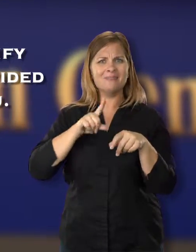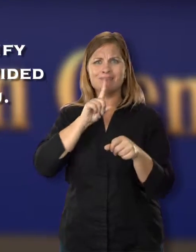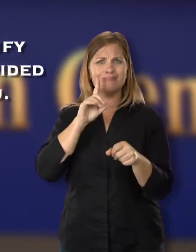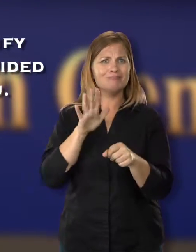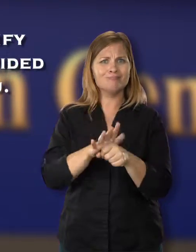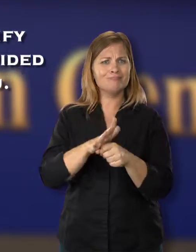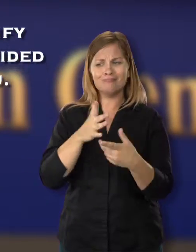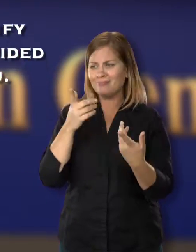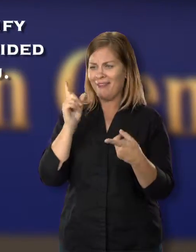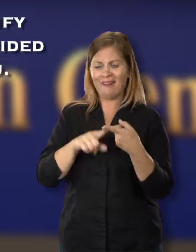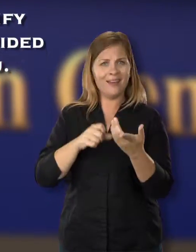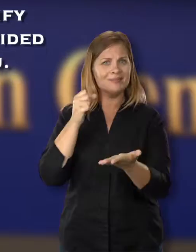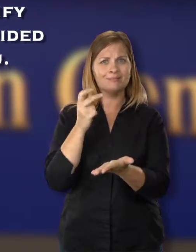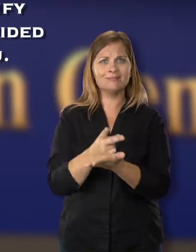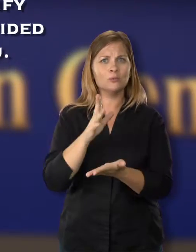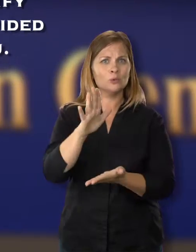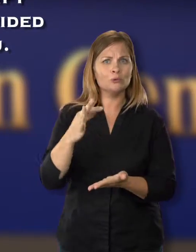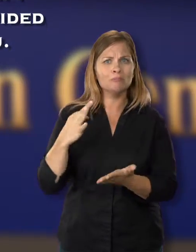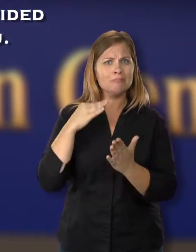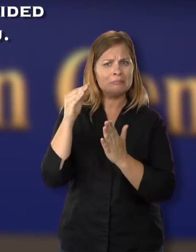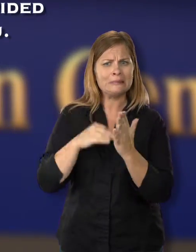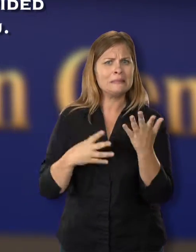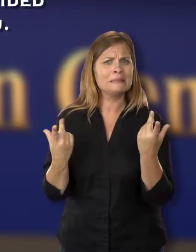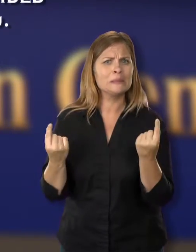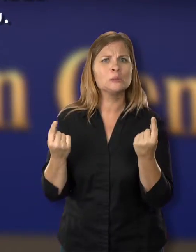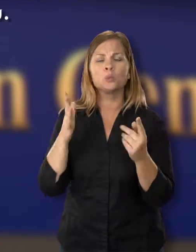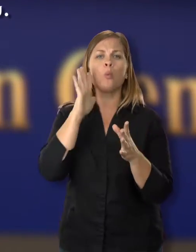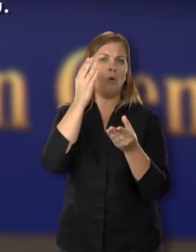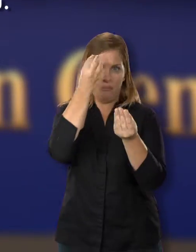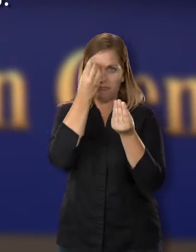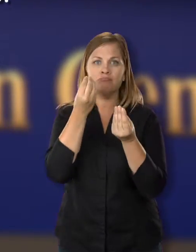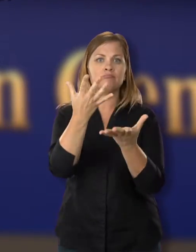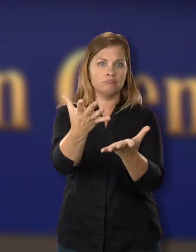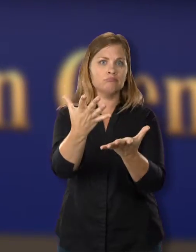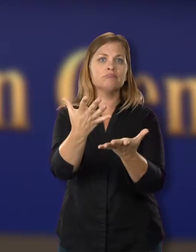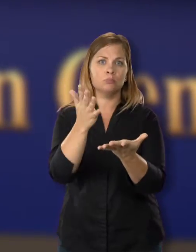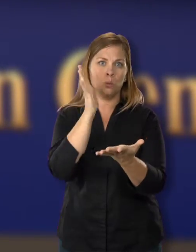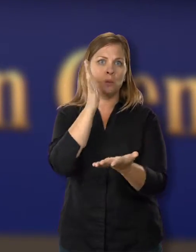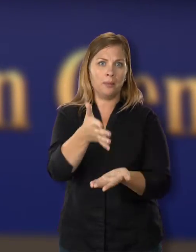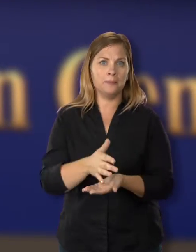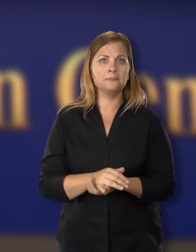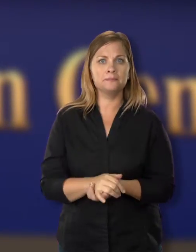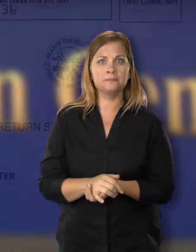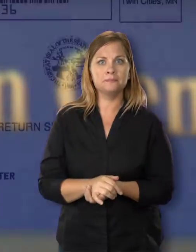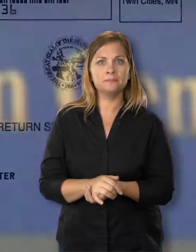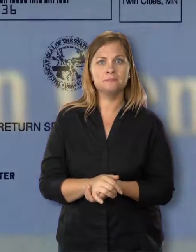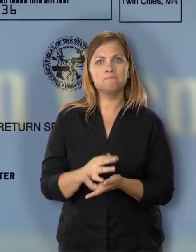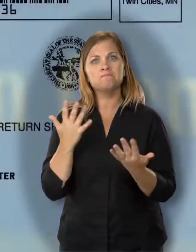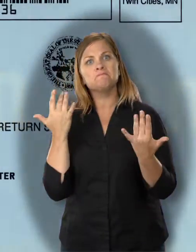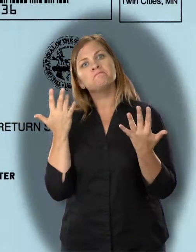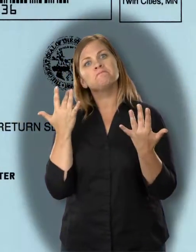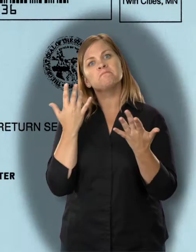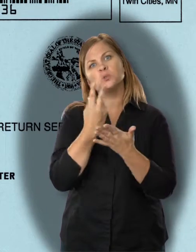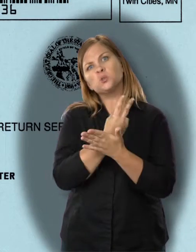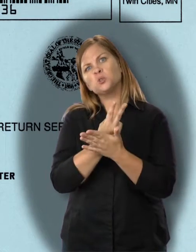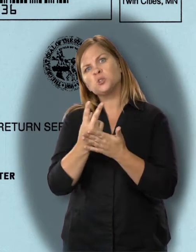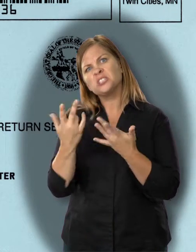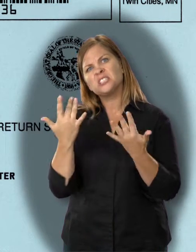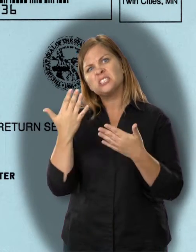they will contact you about what to do next.